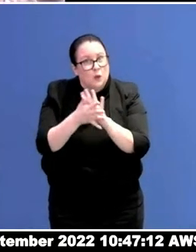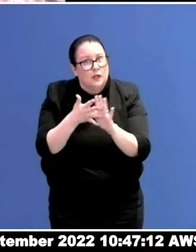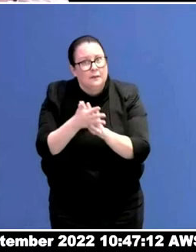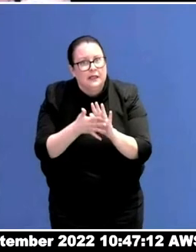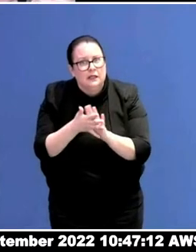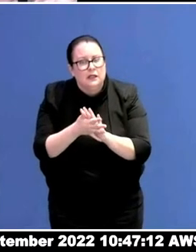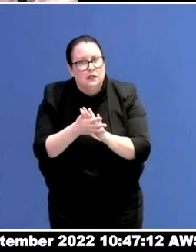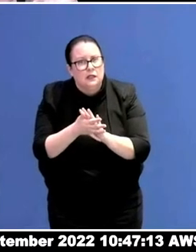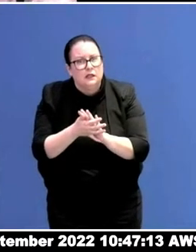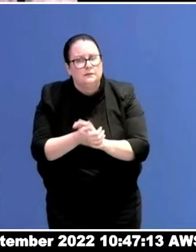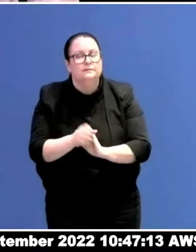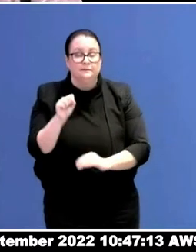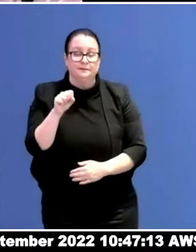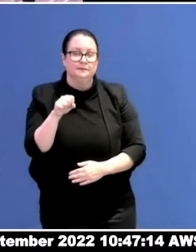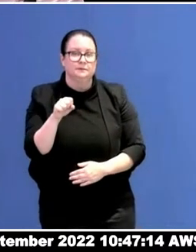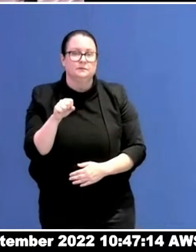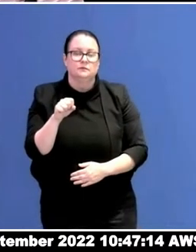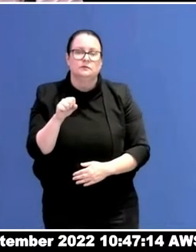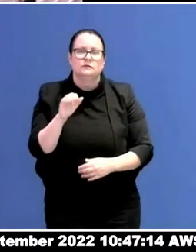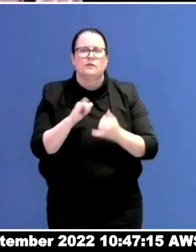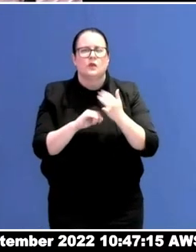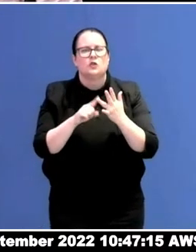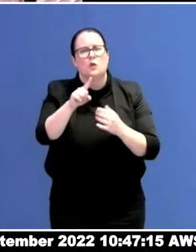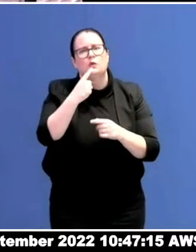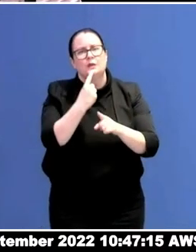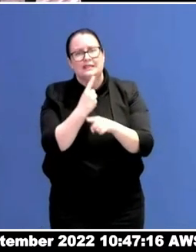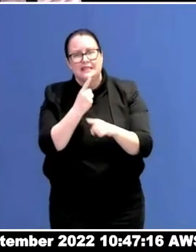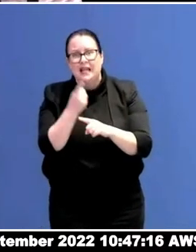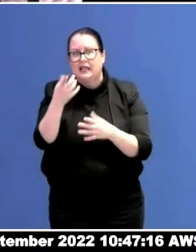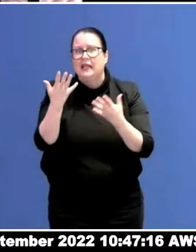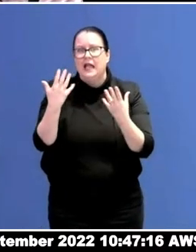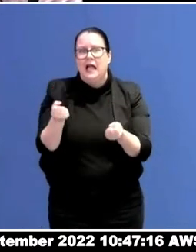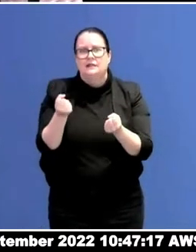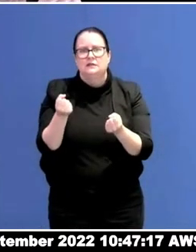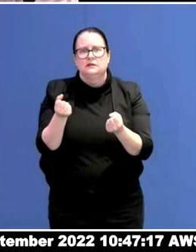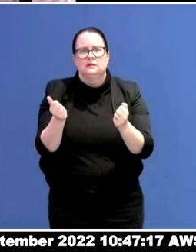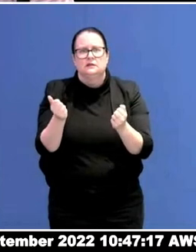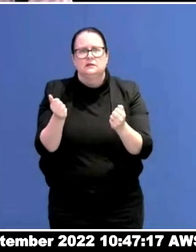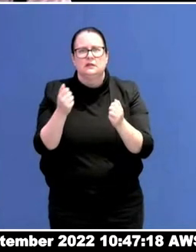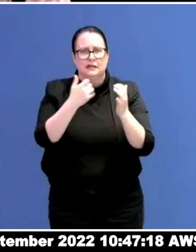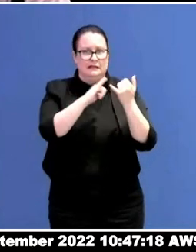COMMISSIONER McEWIN: Yes. So, you have just described that he had appointments in relation to SARC and then